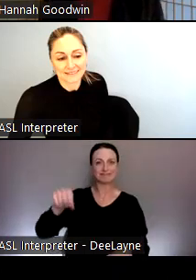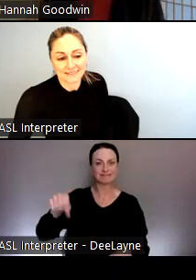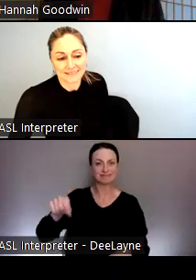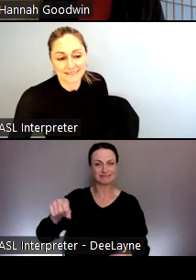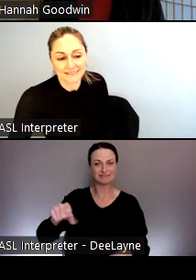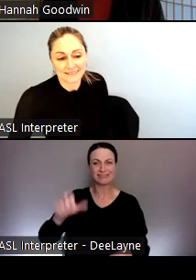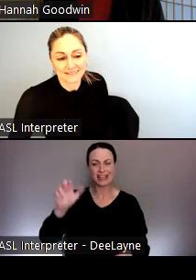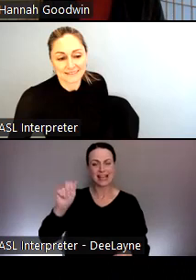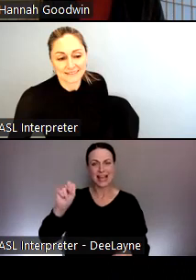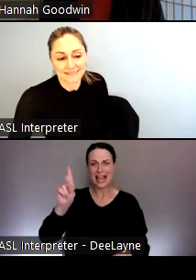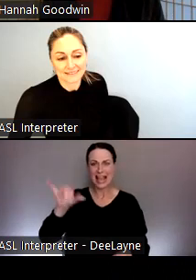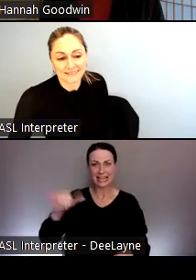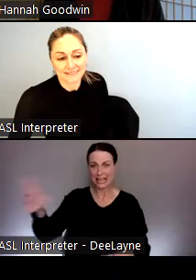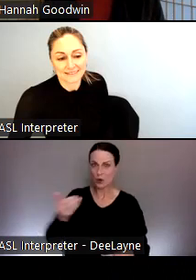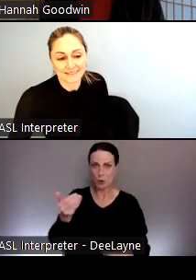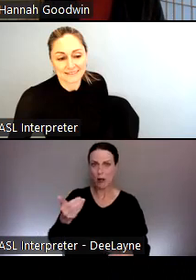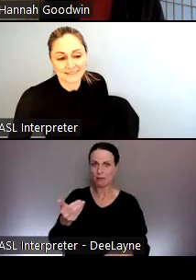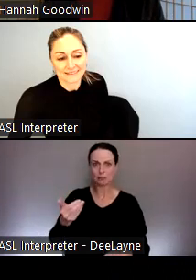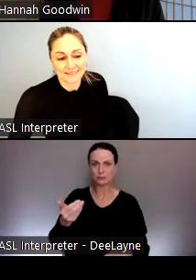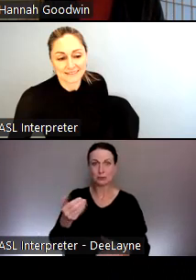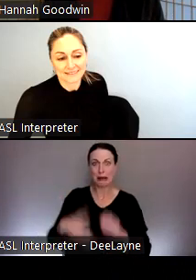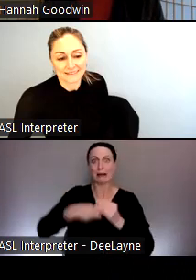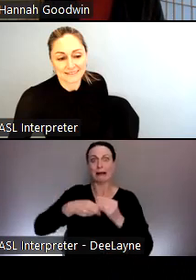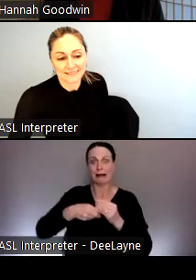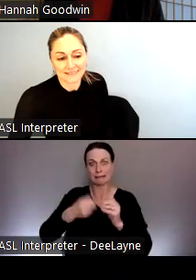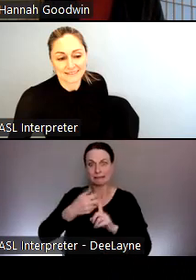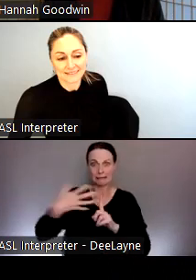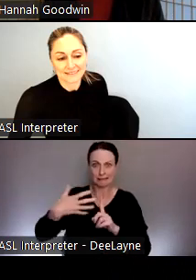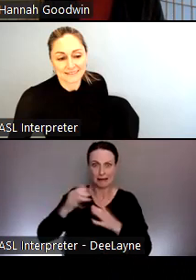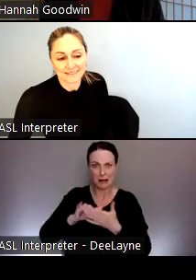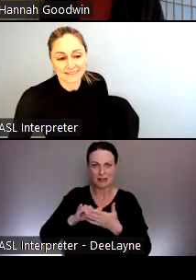Andy, you're welcome to elaborate on that in chat.